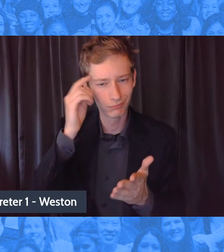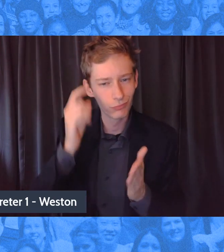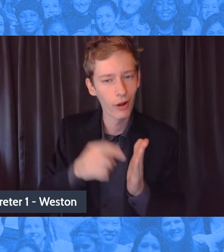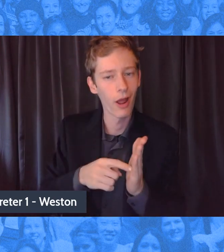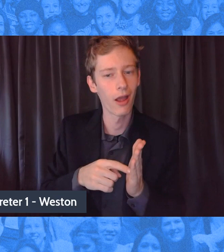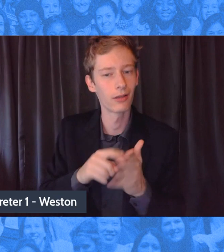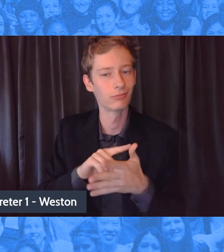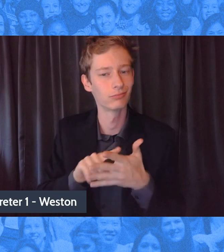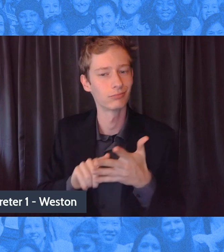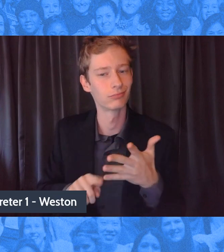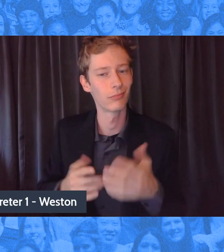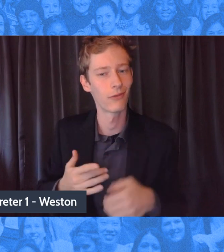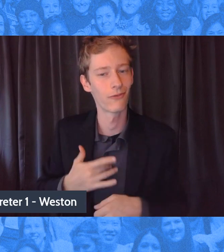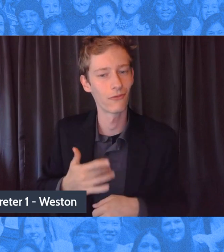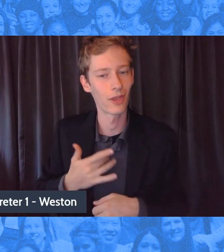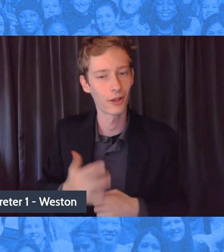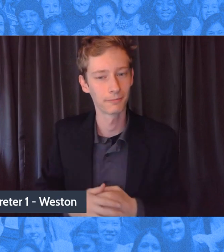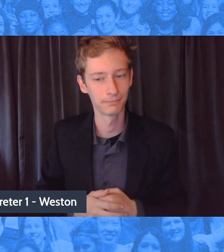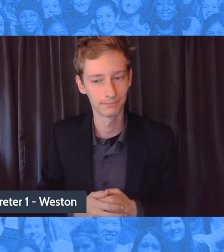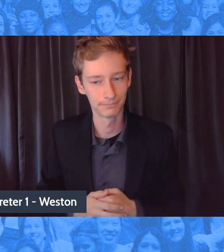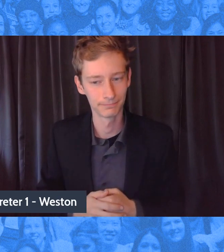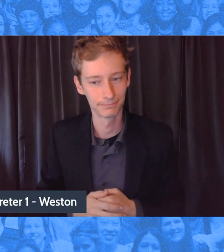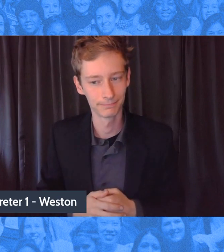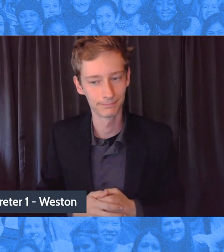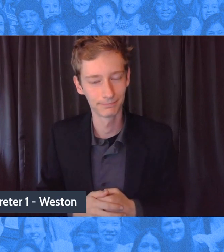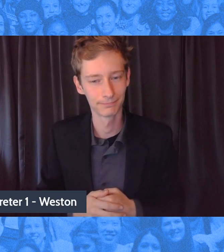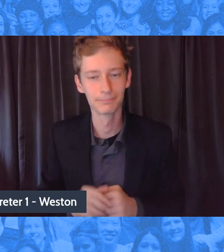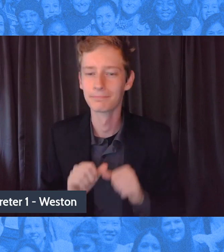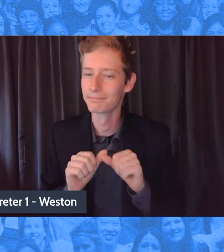Gonna invite you to keep breathing deeply into your belly,